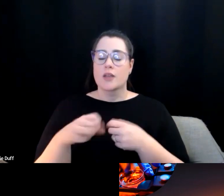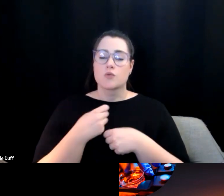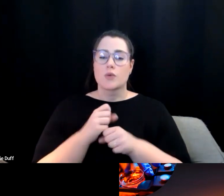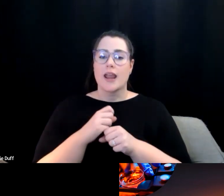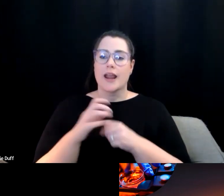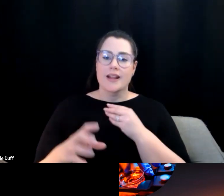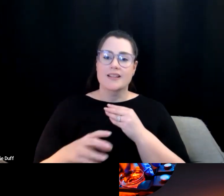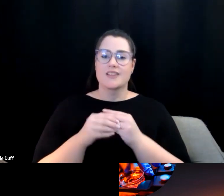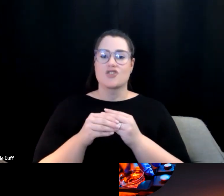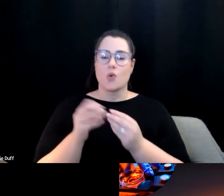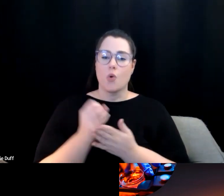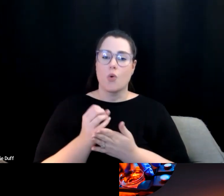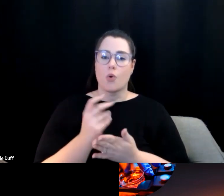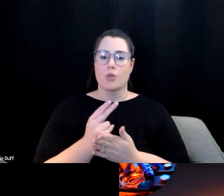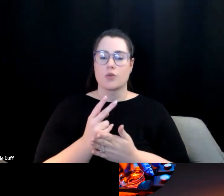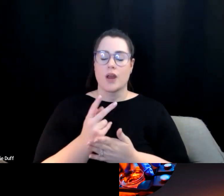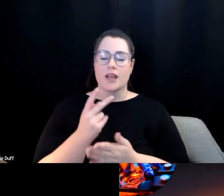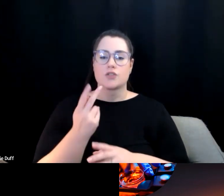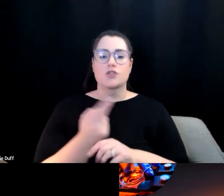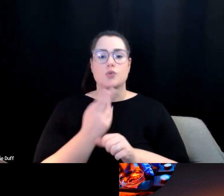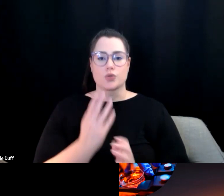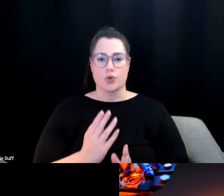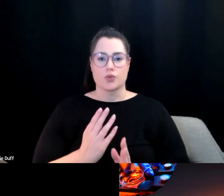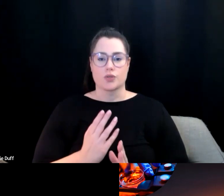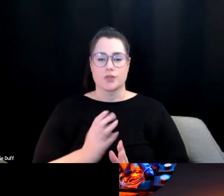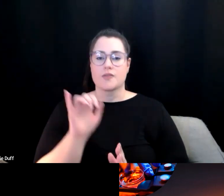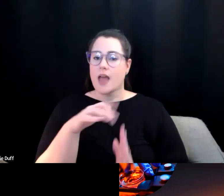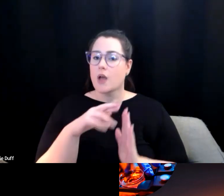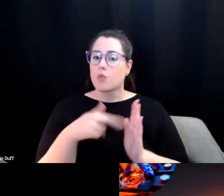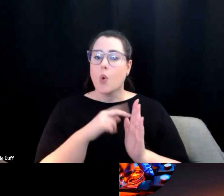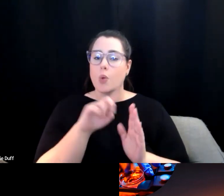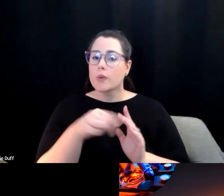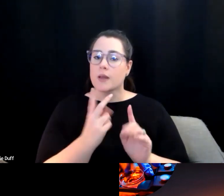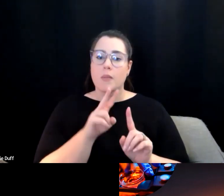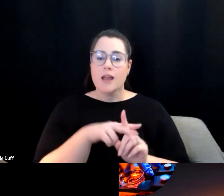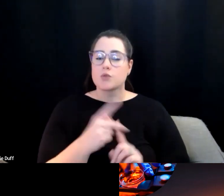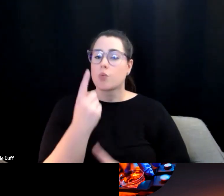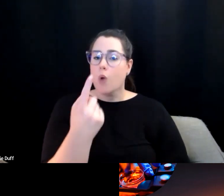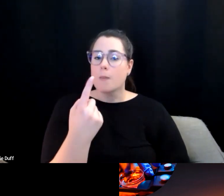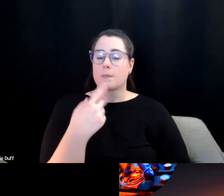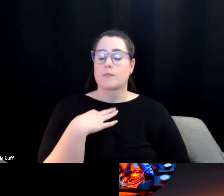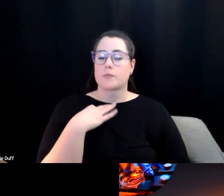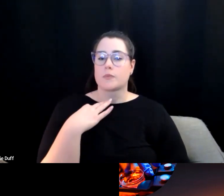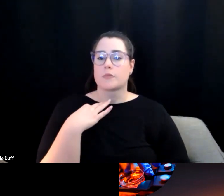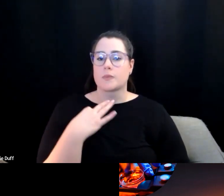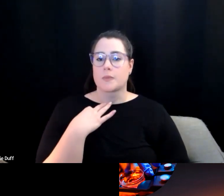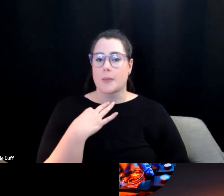This is a role per proposal only. So if you have a colleague that you want to be able to work on your proposal,